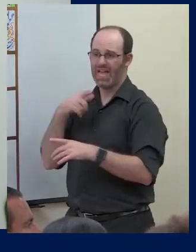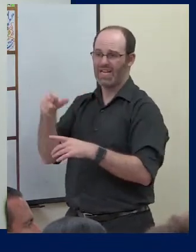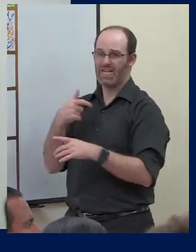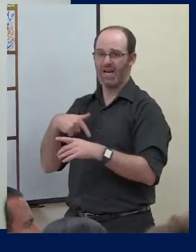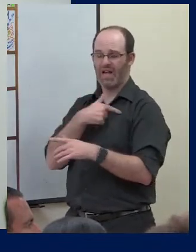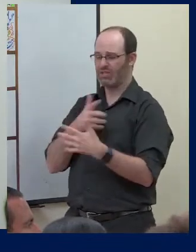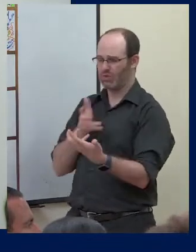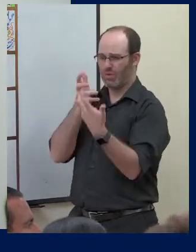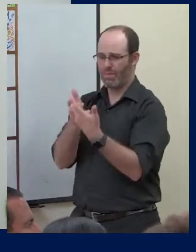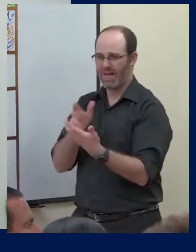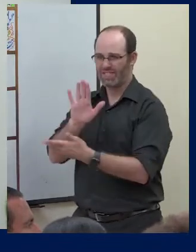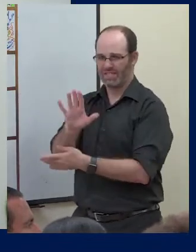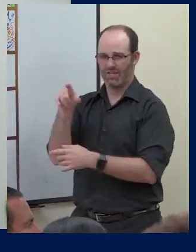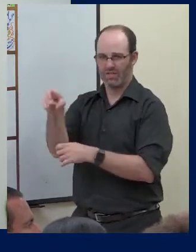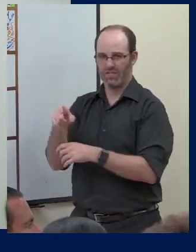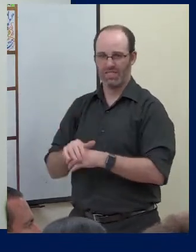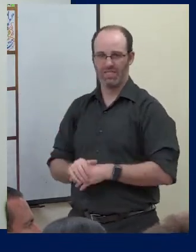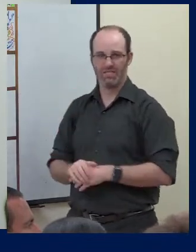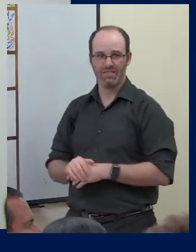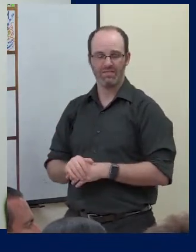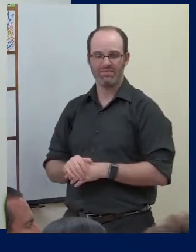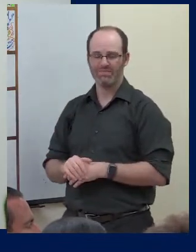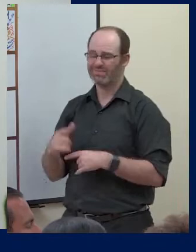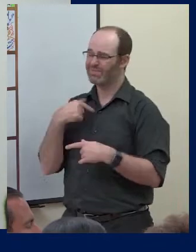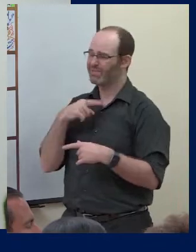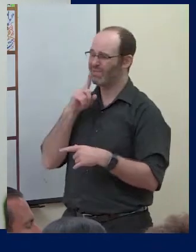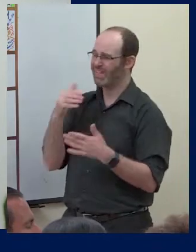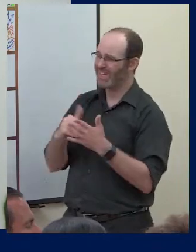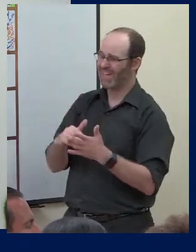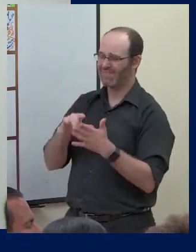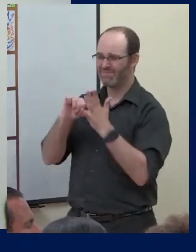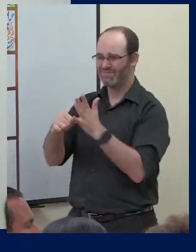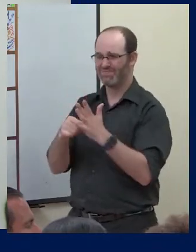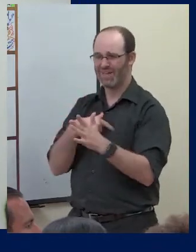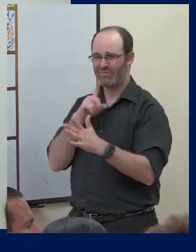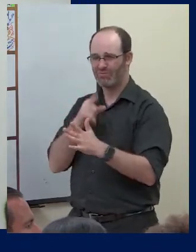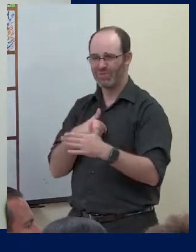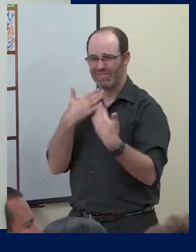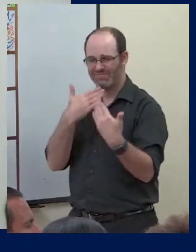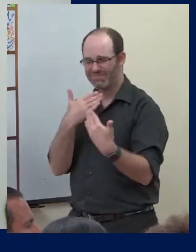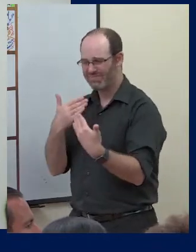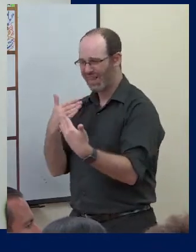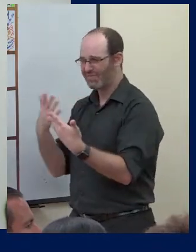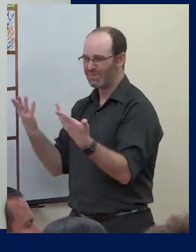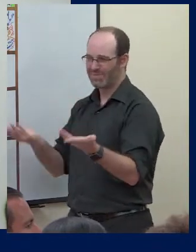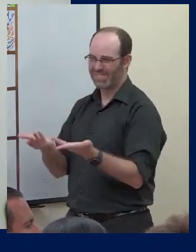So again, I'm just really grateful to have a chance to be here today to be reminded where